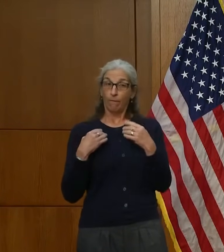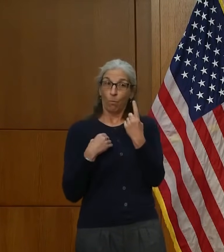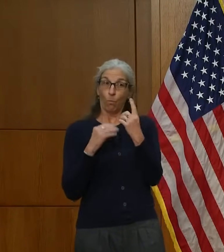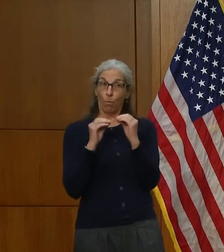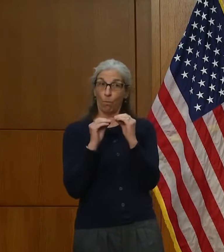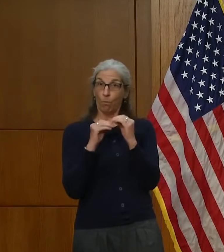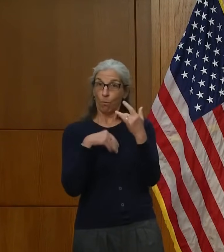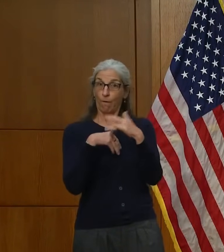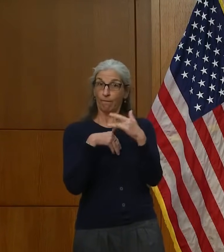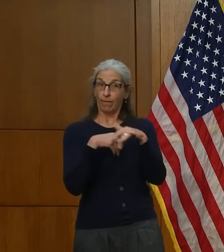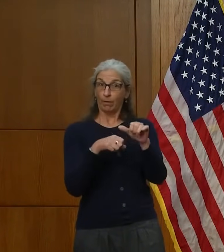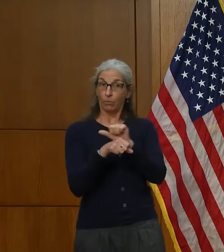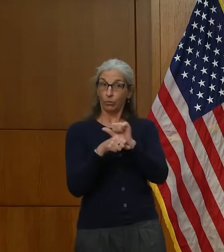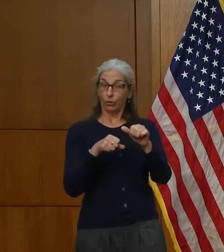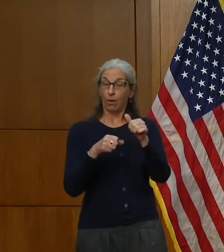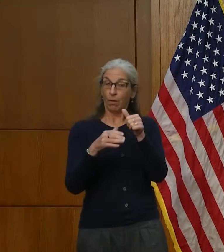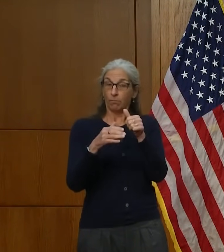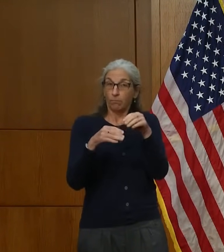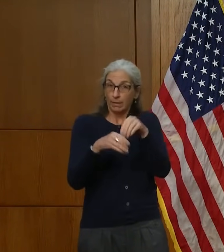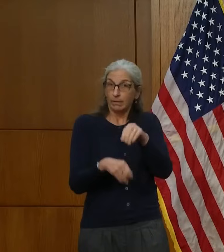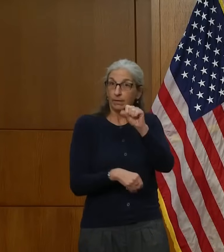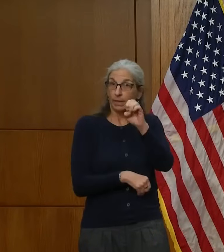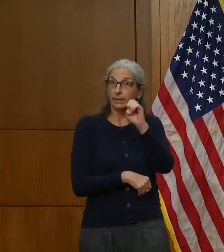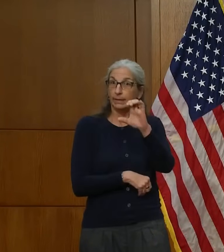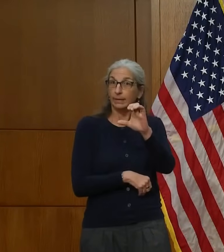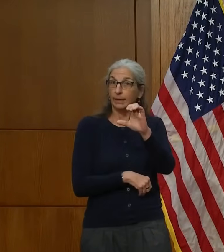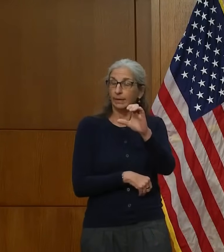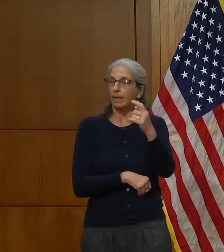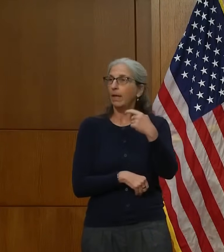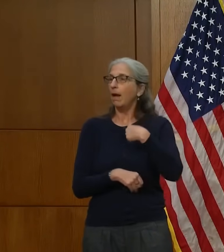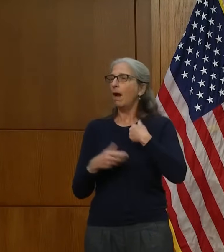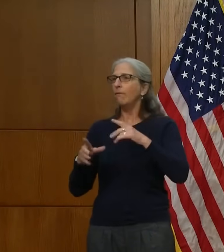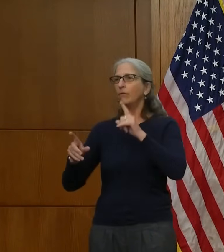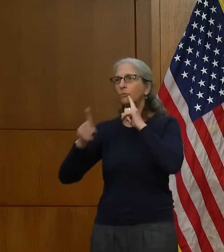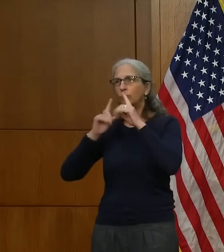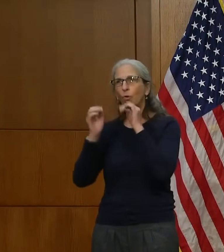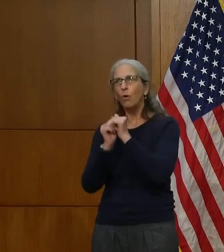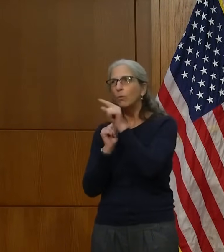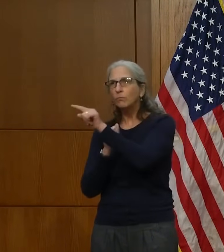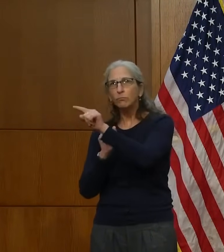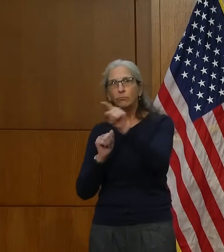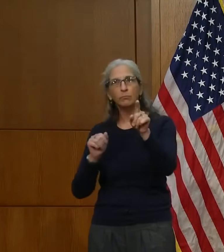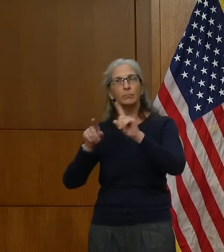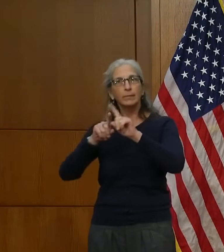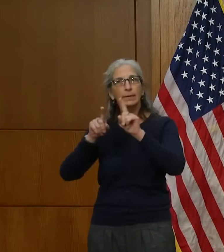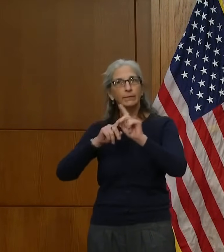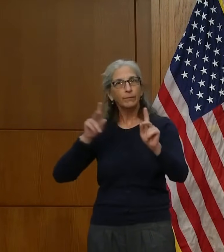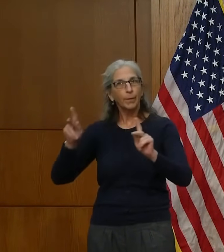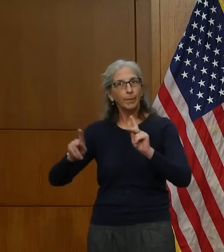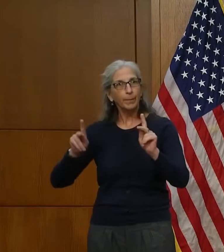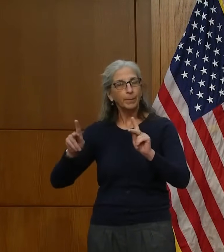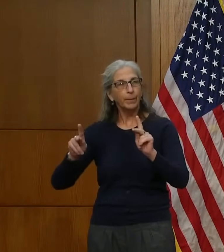AN AMAZING JOB FROM FROM ALL THAT I CAN AND GATHER, AND NOW WE HAVE AH, ADDITIONAL OPENING IN THE SEC. I HAVE BEEN IN